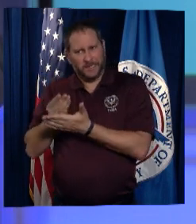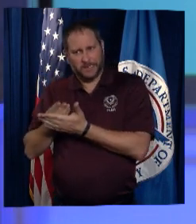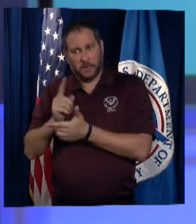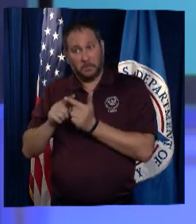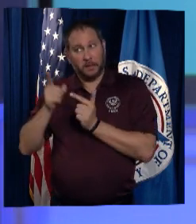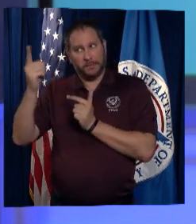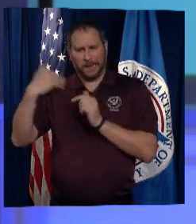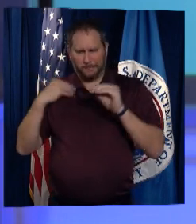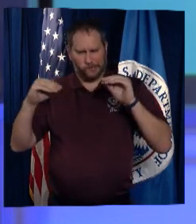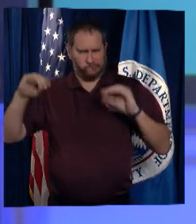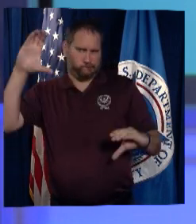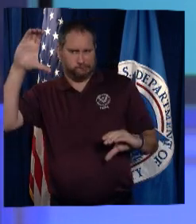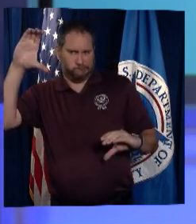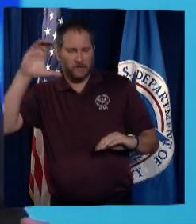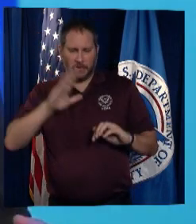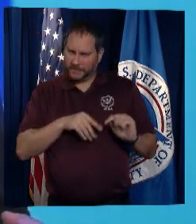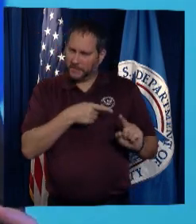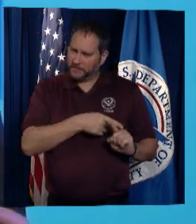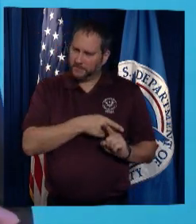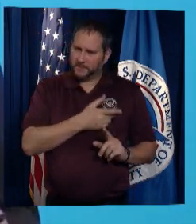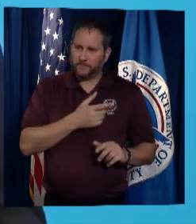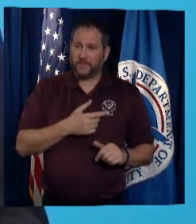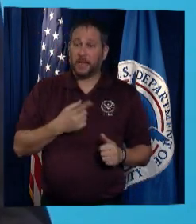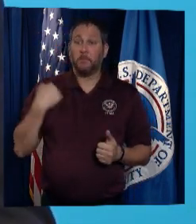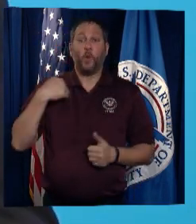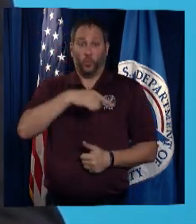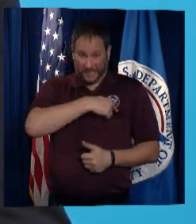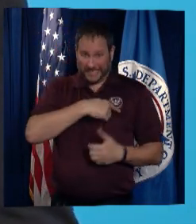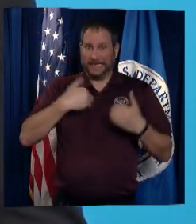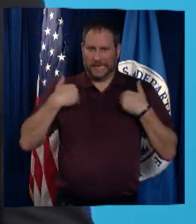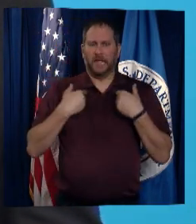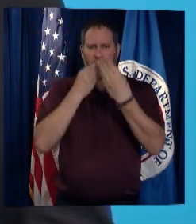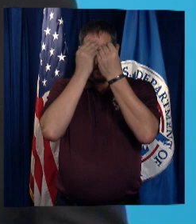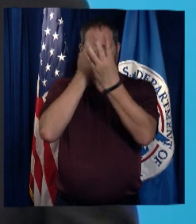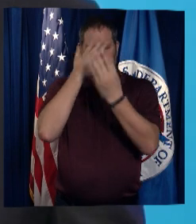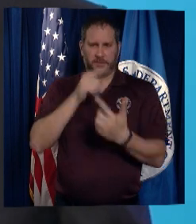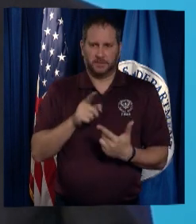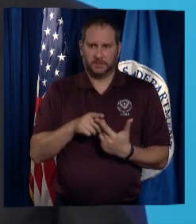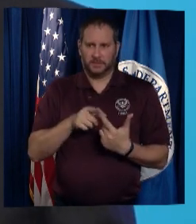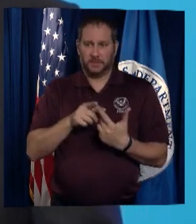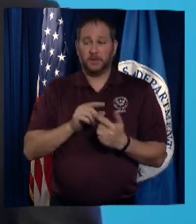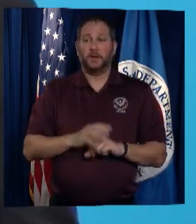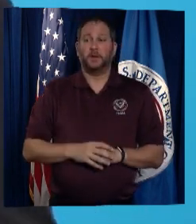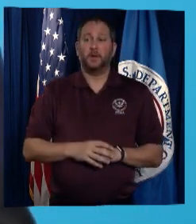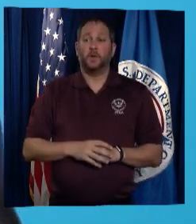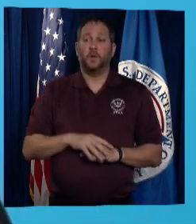data is powerful. And I I believe that that is one path forward to